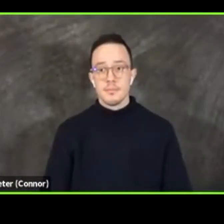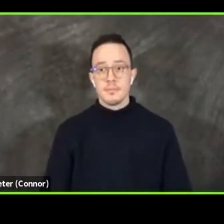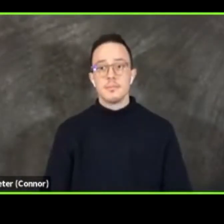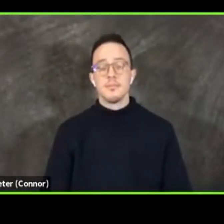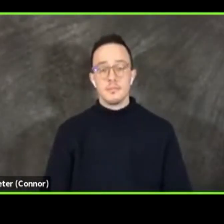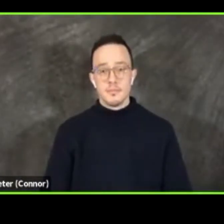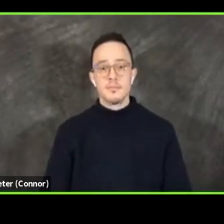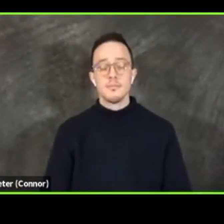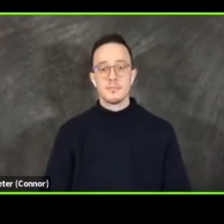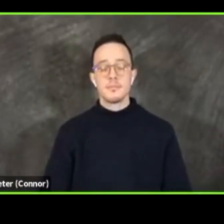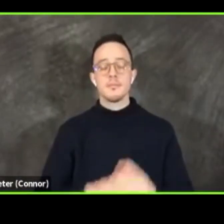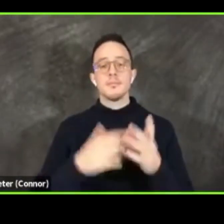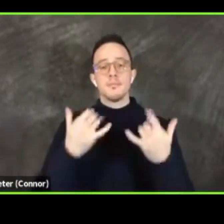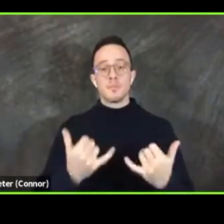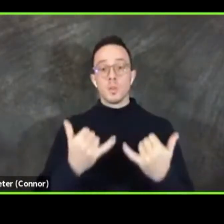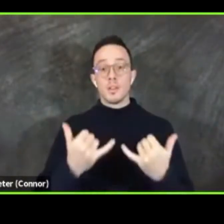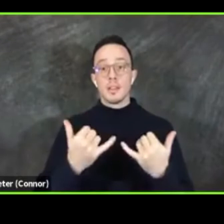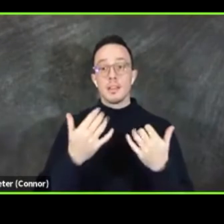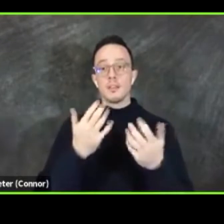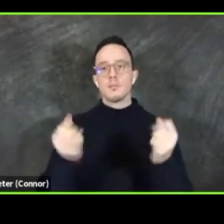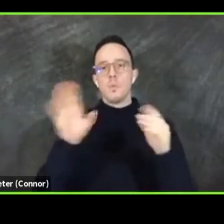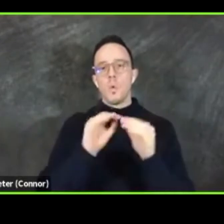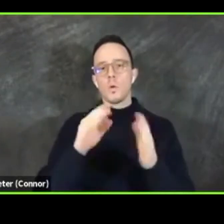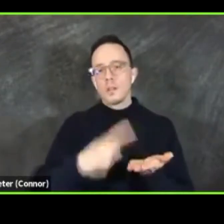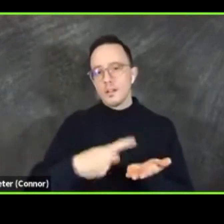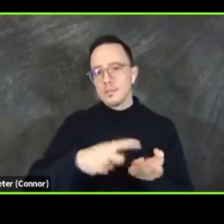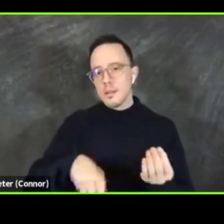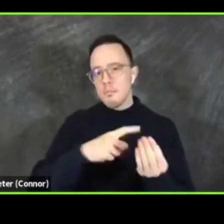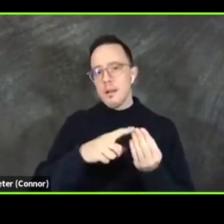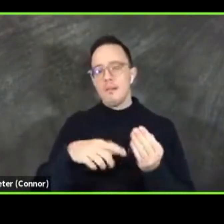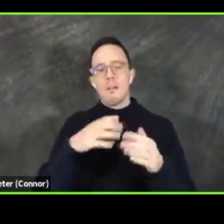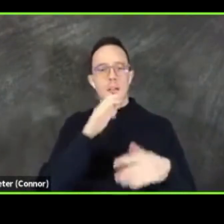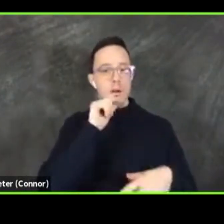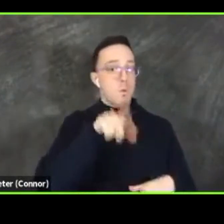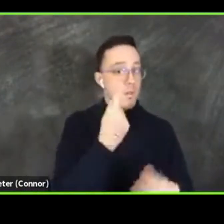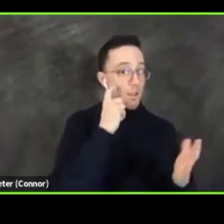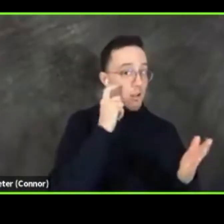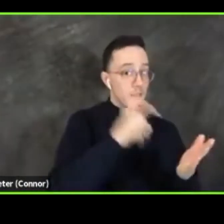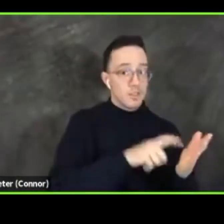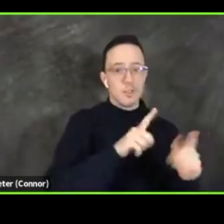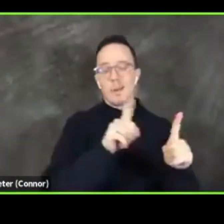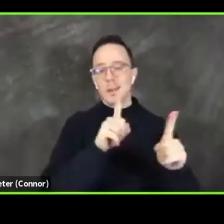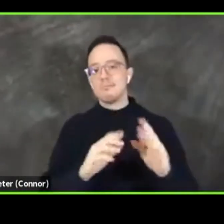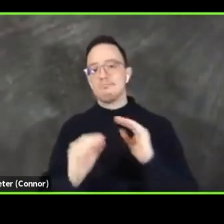NEEDED REPARATION AND EQUITY. IN 2019, FOR EXAMPLE, THE LENAPE